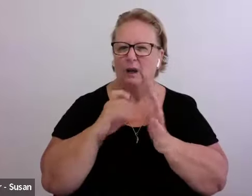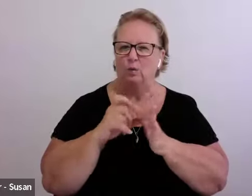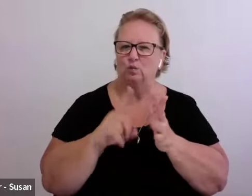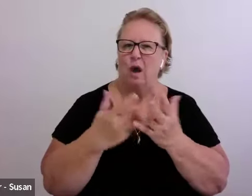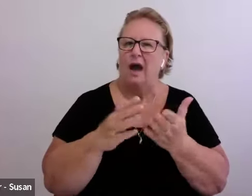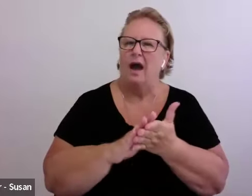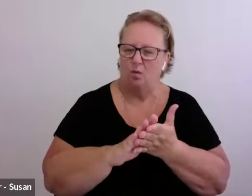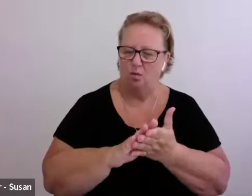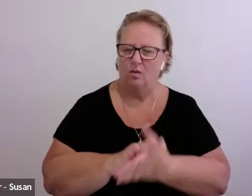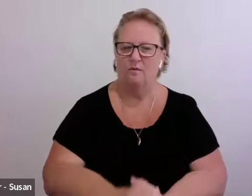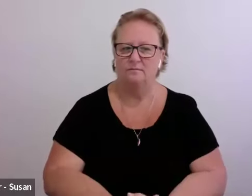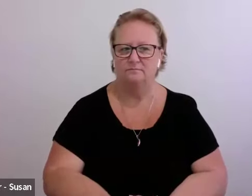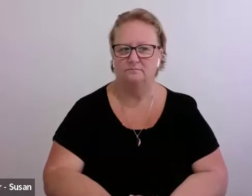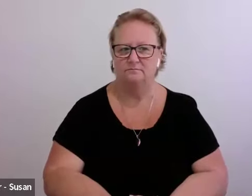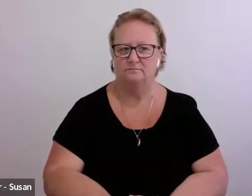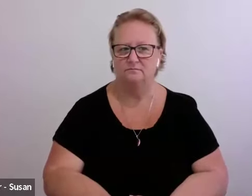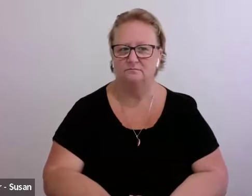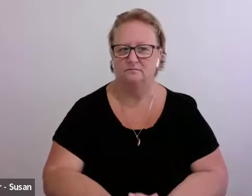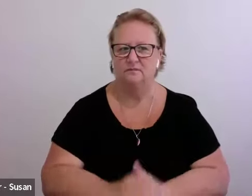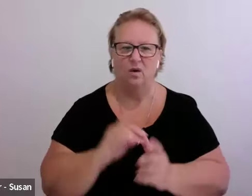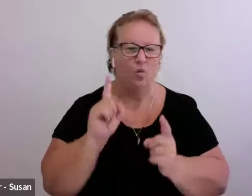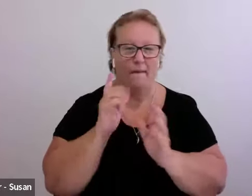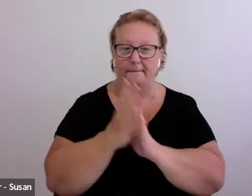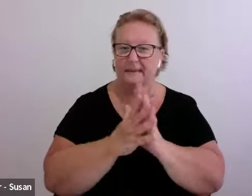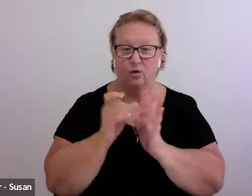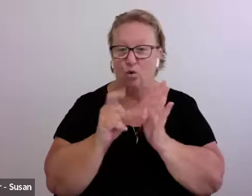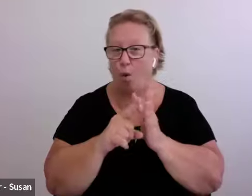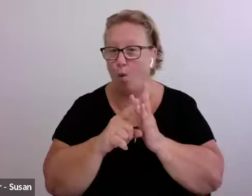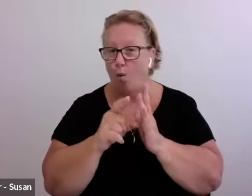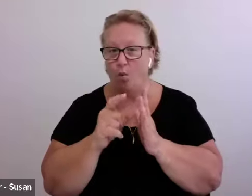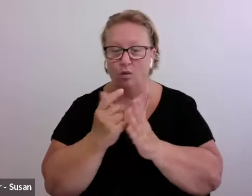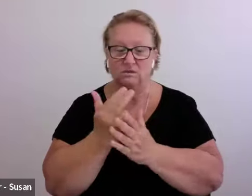are our SOOIN of research resources. These step through